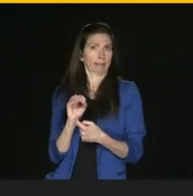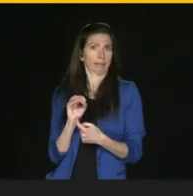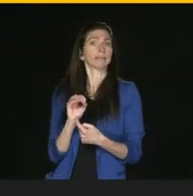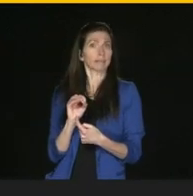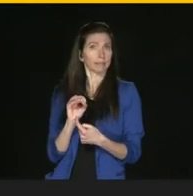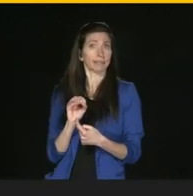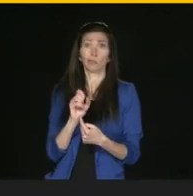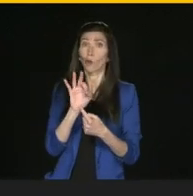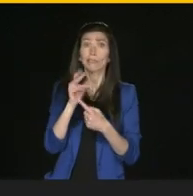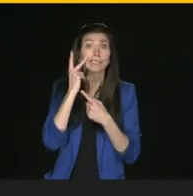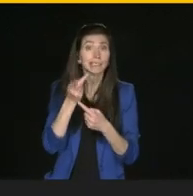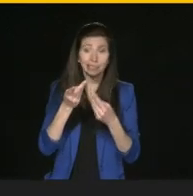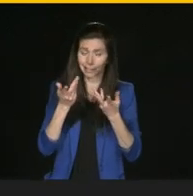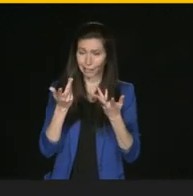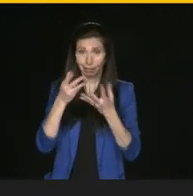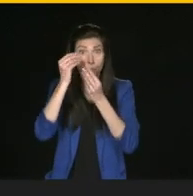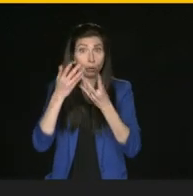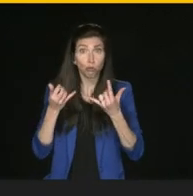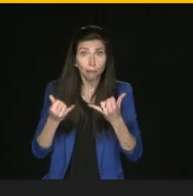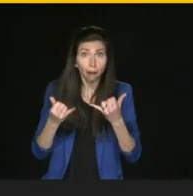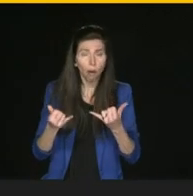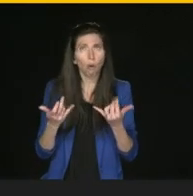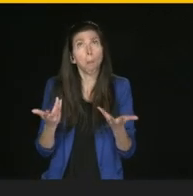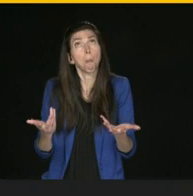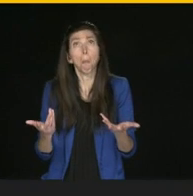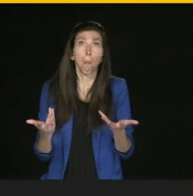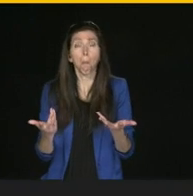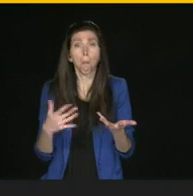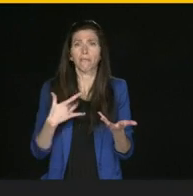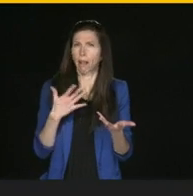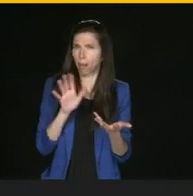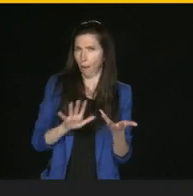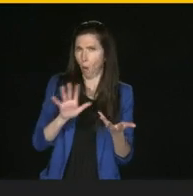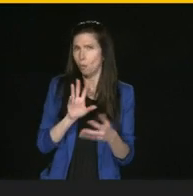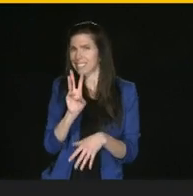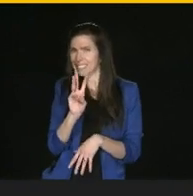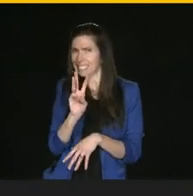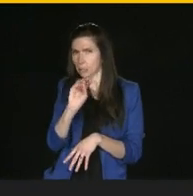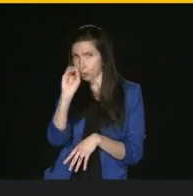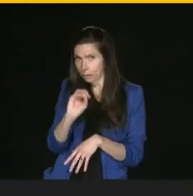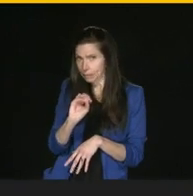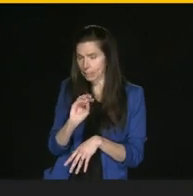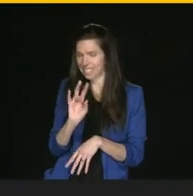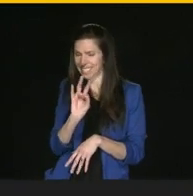IF YOU LOOK AT THE DATA WE HAVE TO DATE, IT'S QUITE A BIT LOWER.